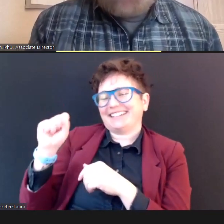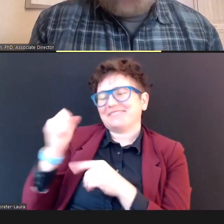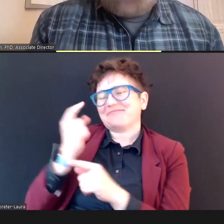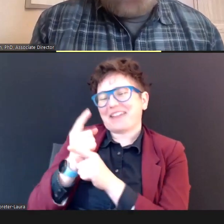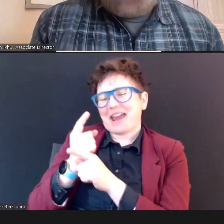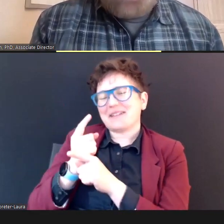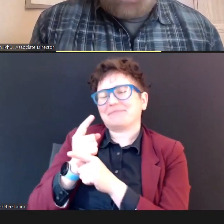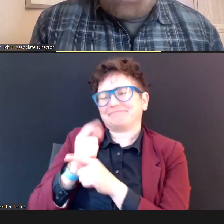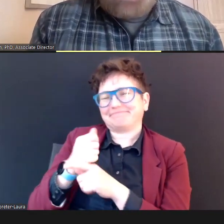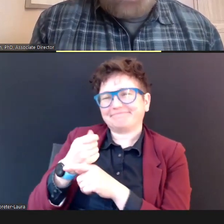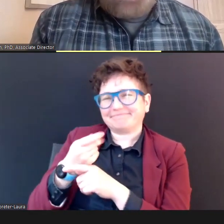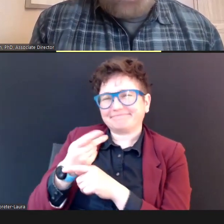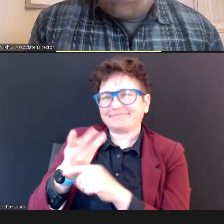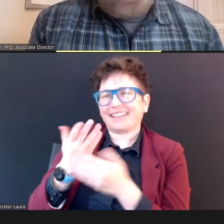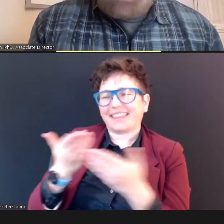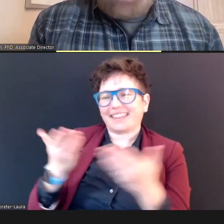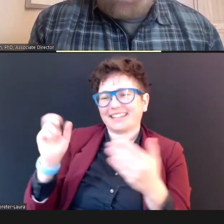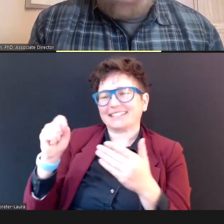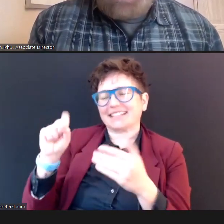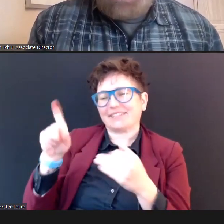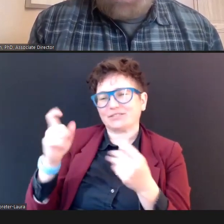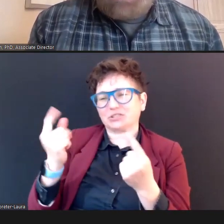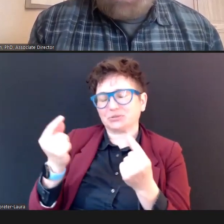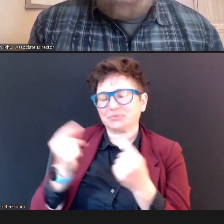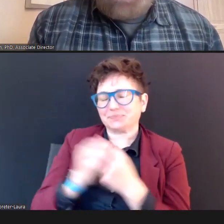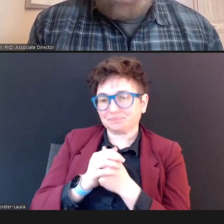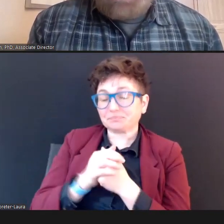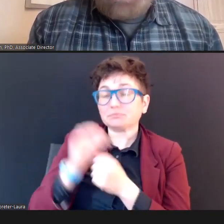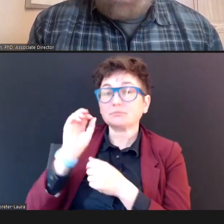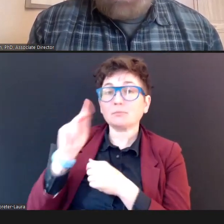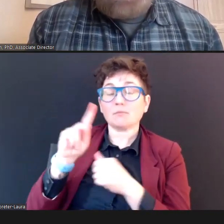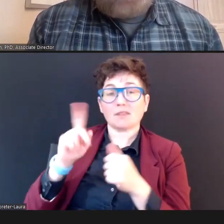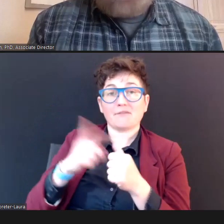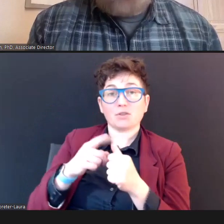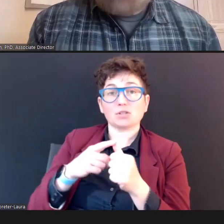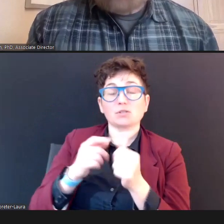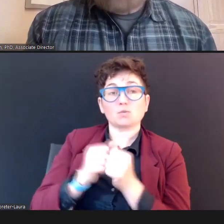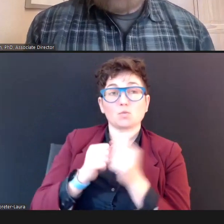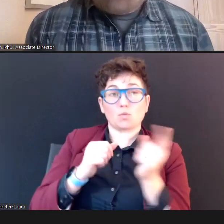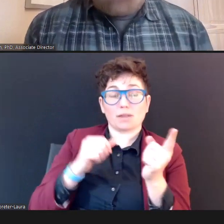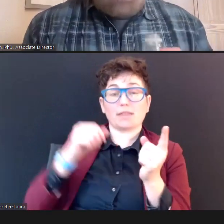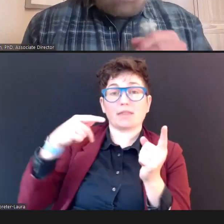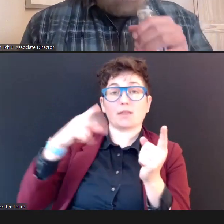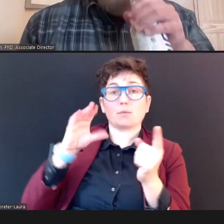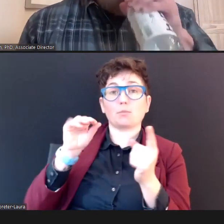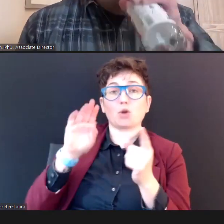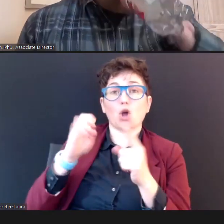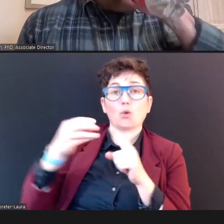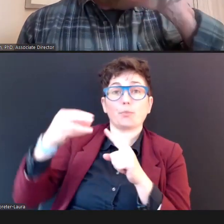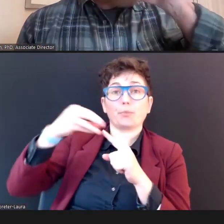several things uh to do um the first is